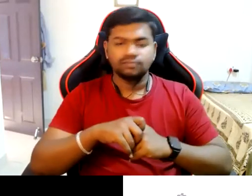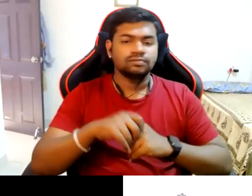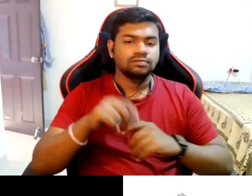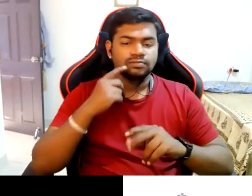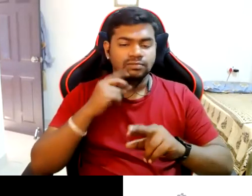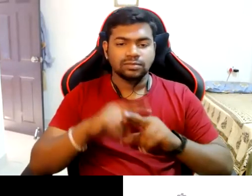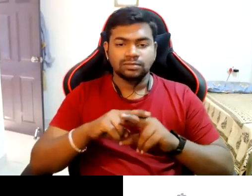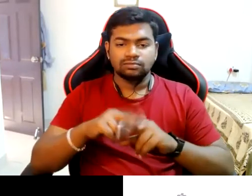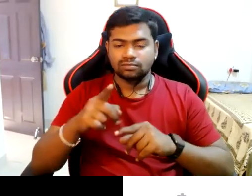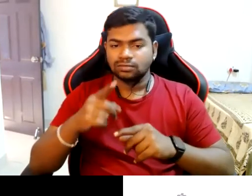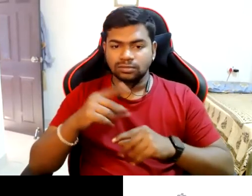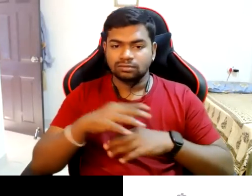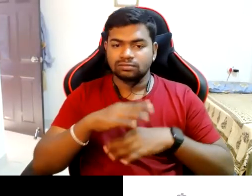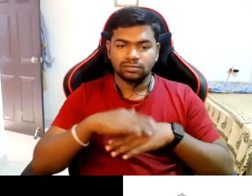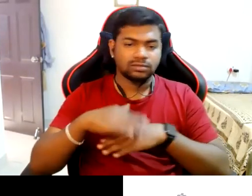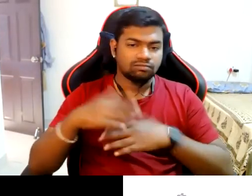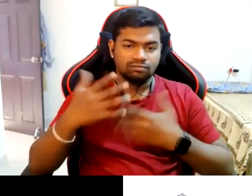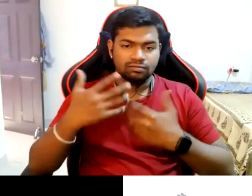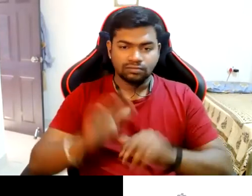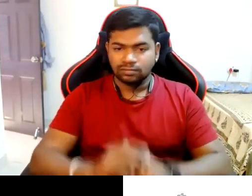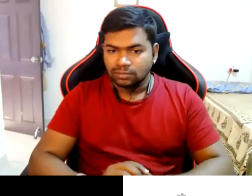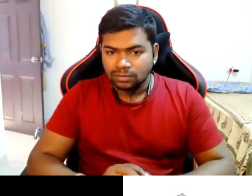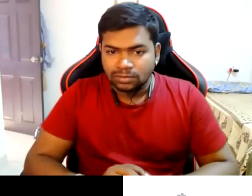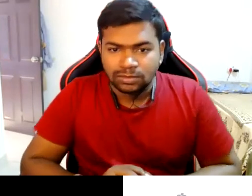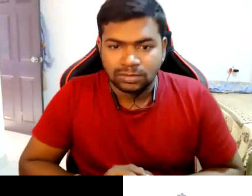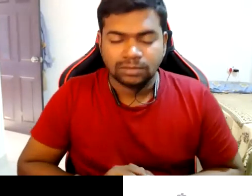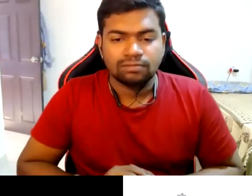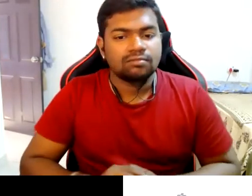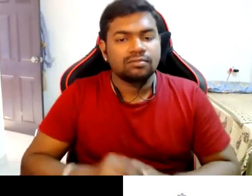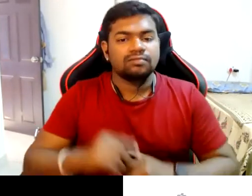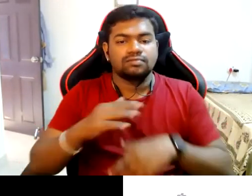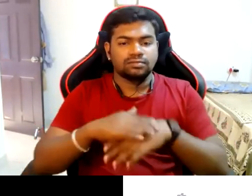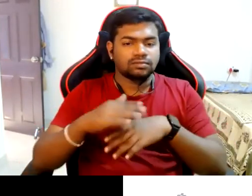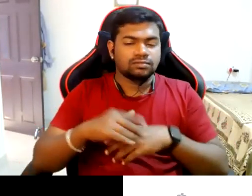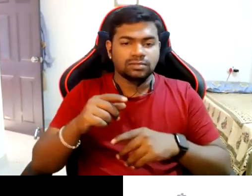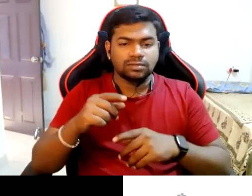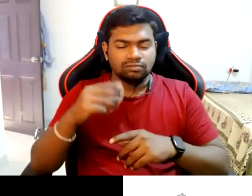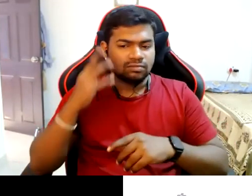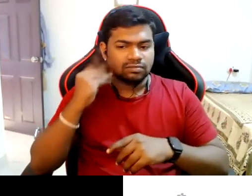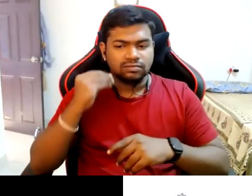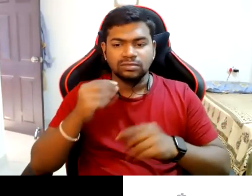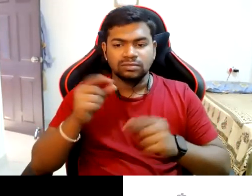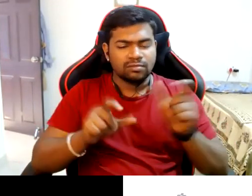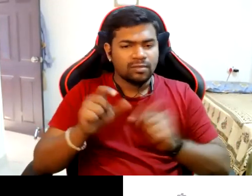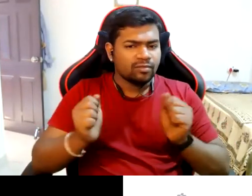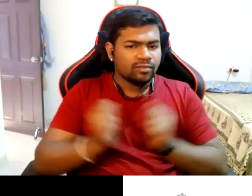you have also people. people experienced people with disabilities around you to guide you,